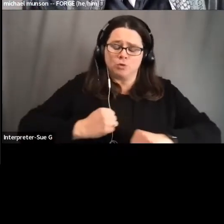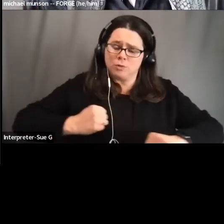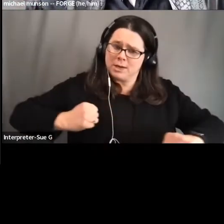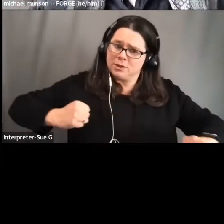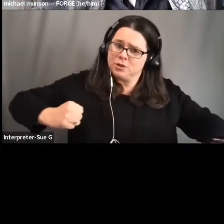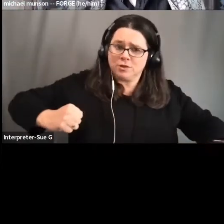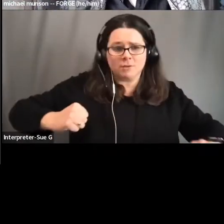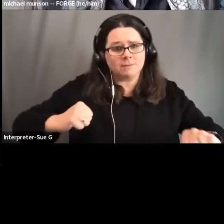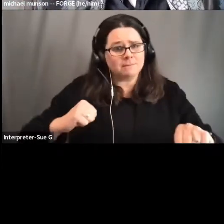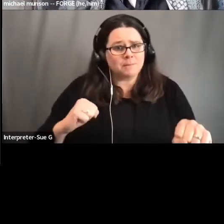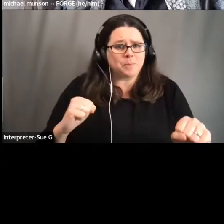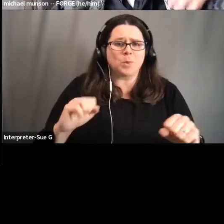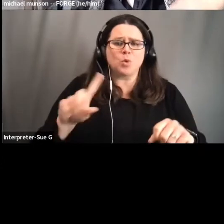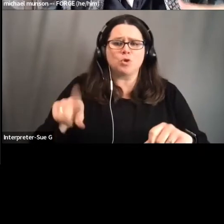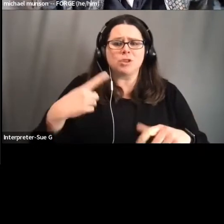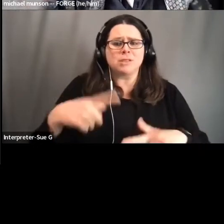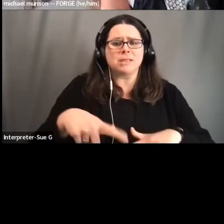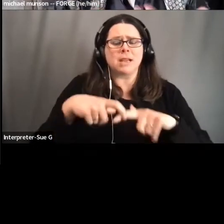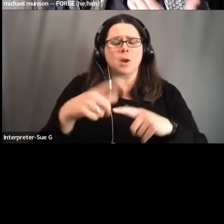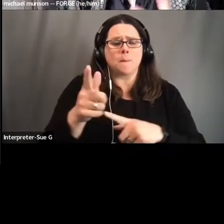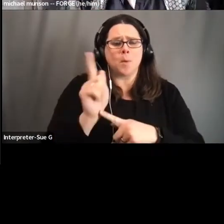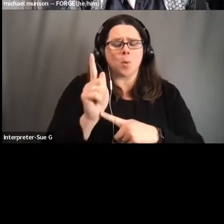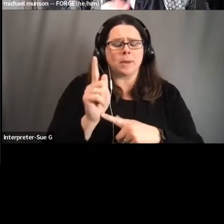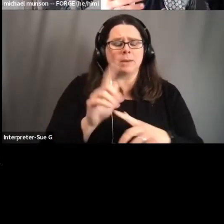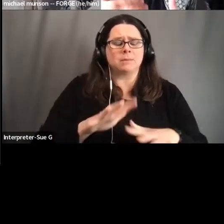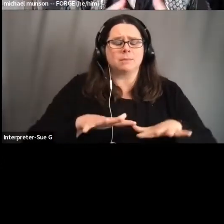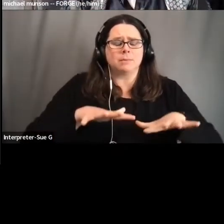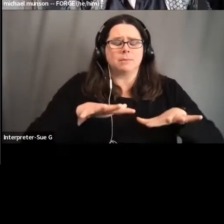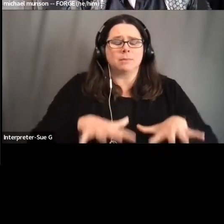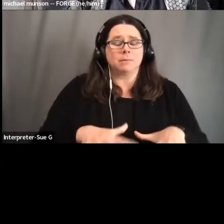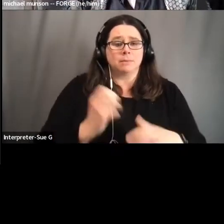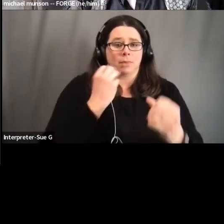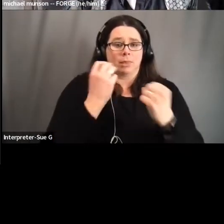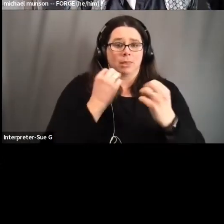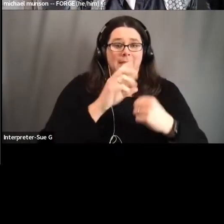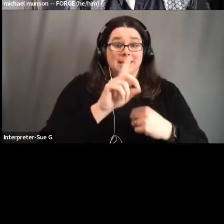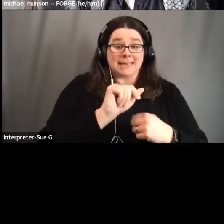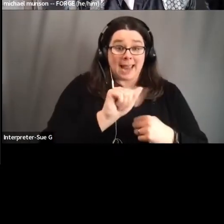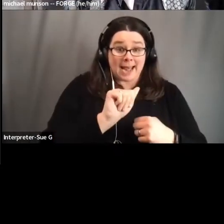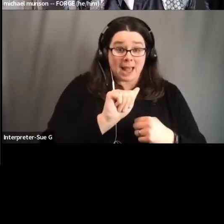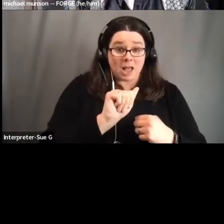or just take a moment to shift from the really heavy data that we just shared.